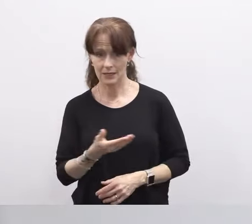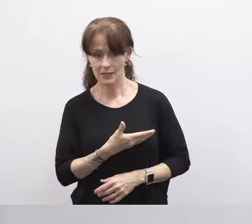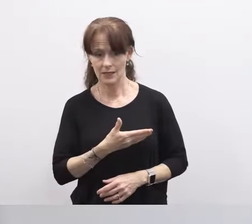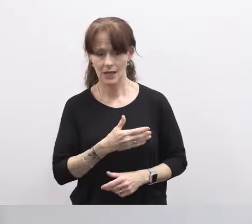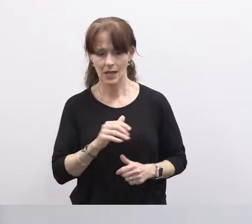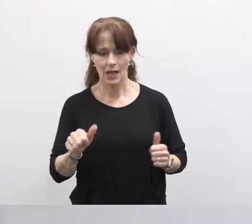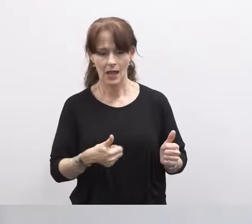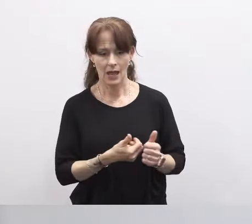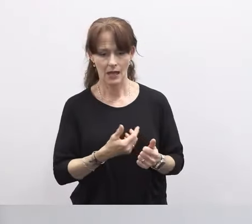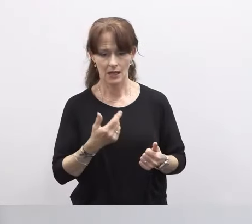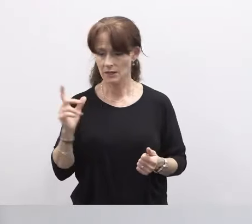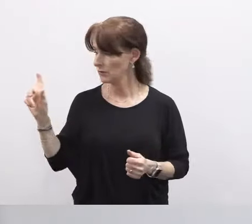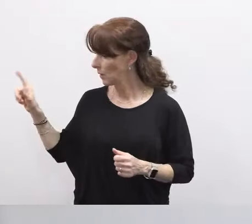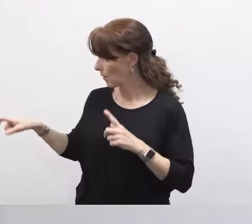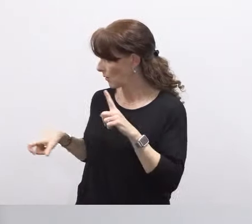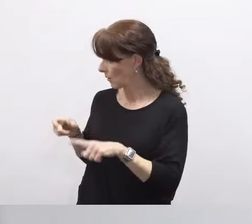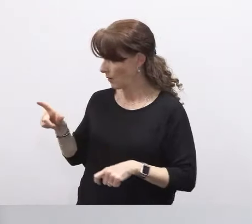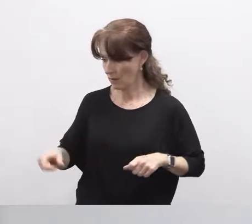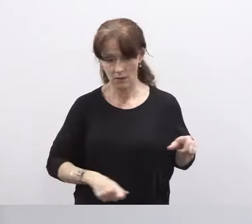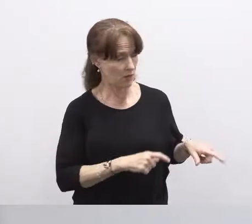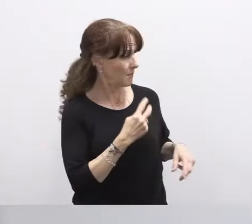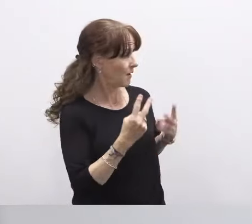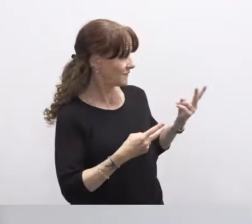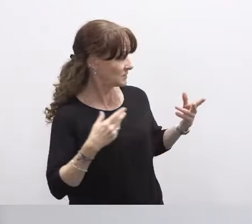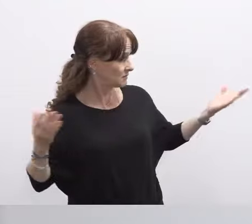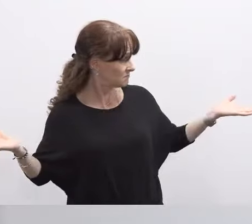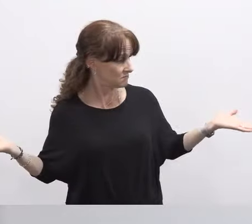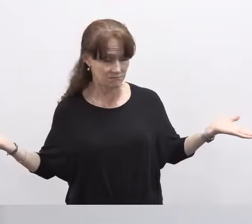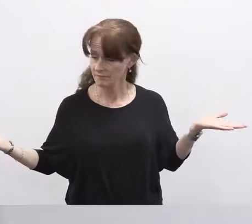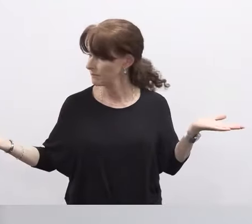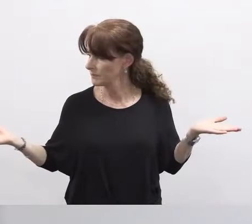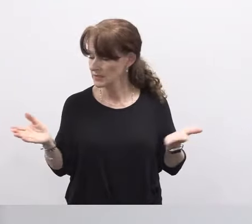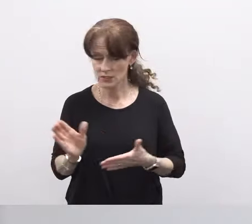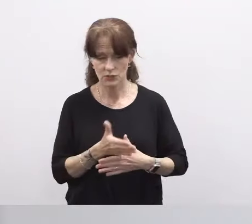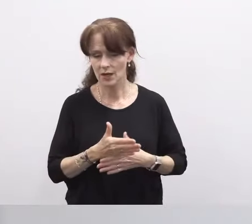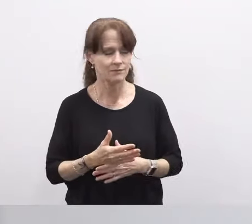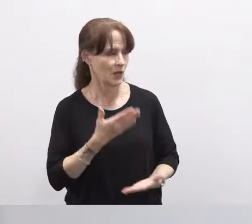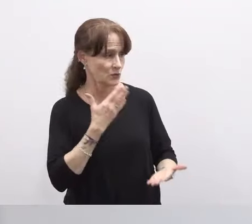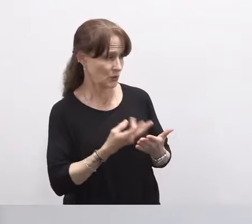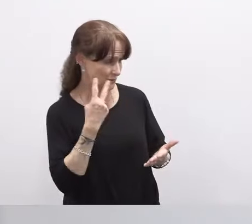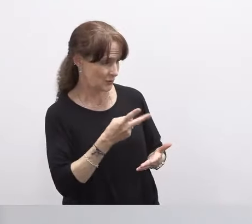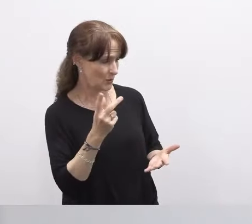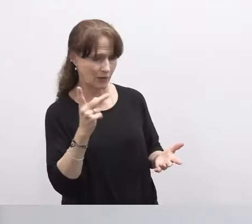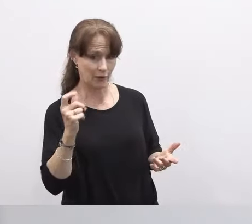So I'll open it up to my colleagues about our visit. It's so good to see you again and thank you for hosting us.